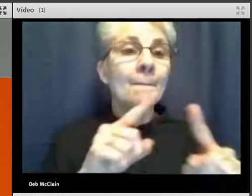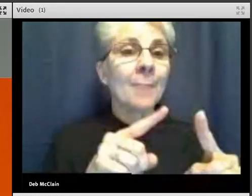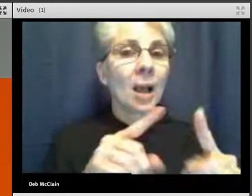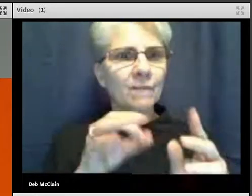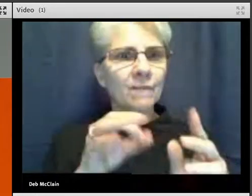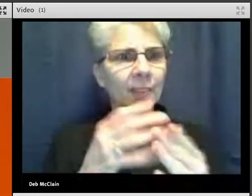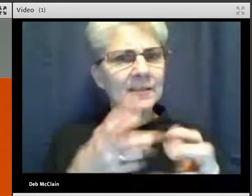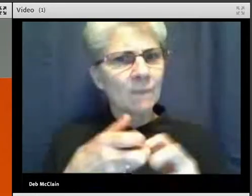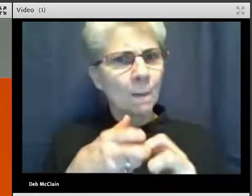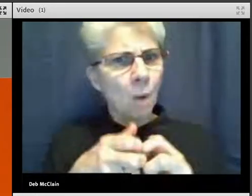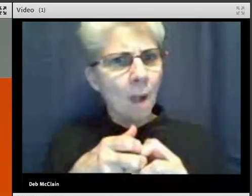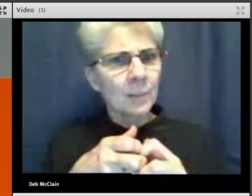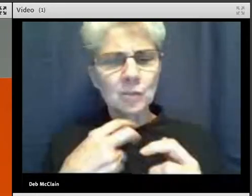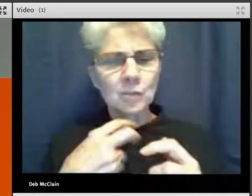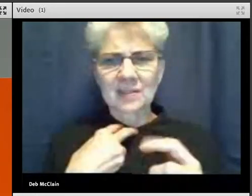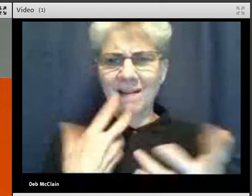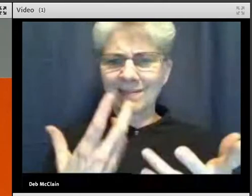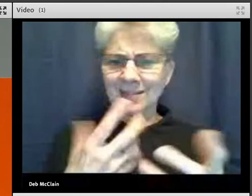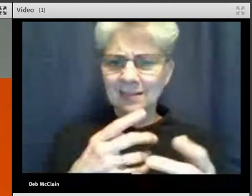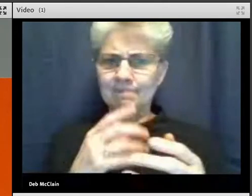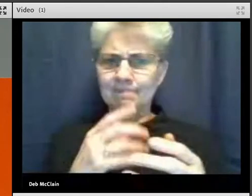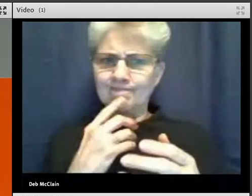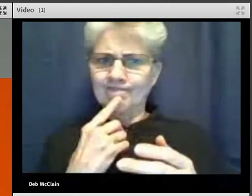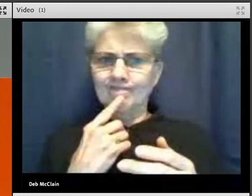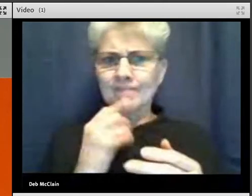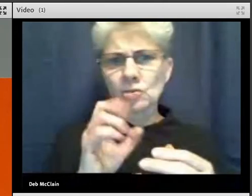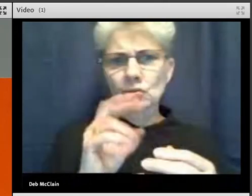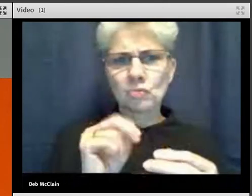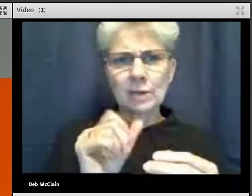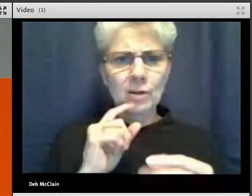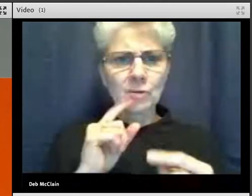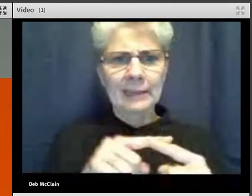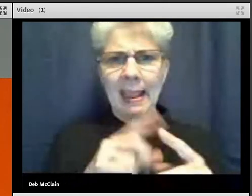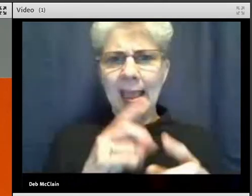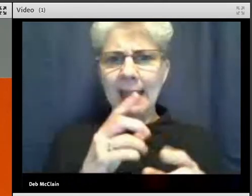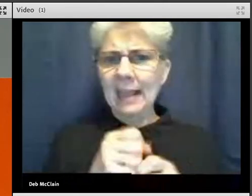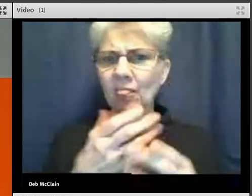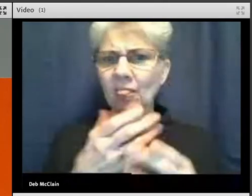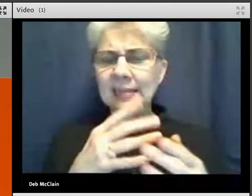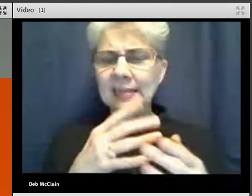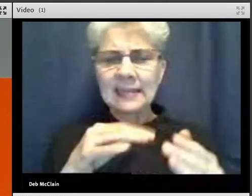it's really hard to learn. When you find things or have an issue and you're stuck, like you can't -- the screen reader